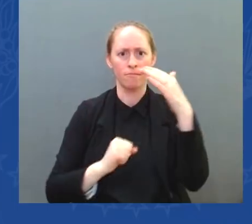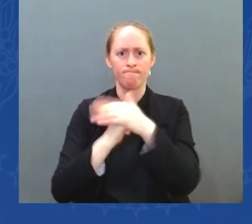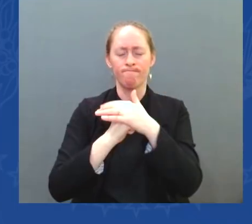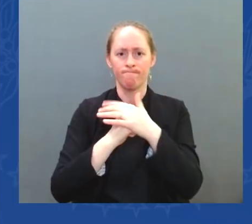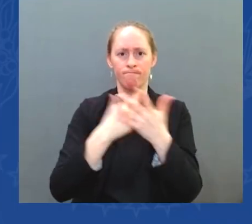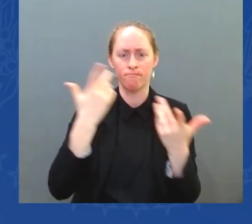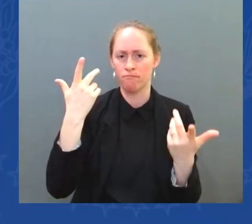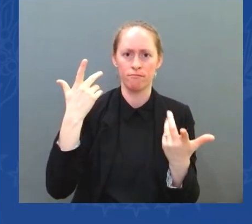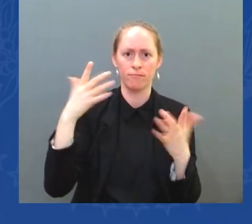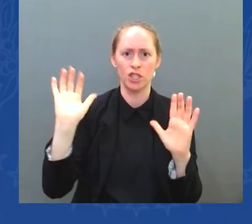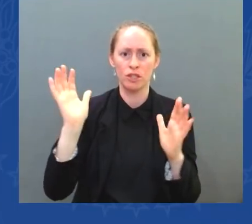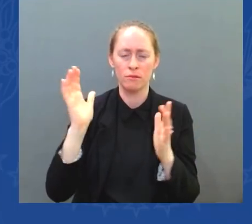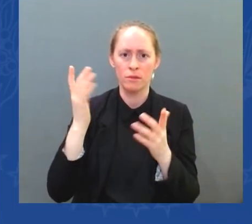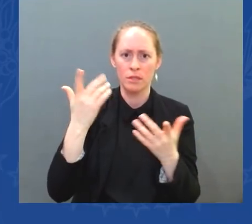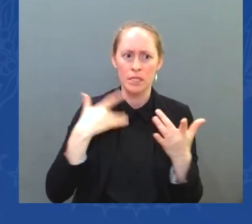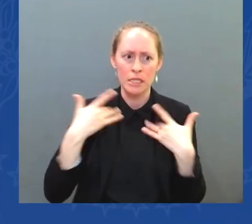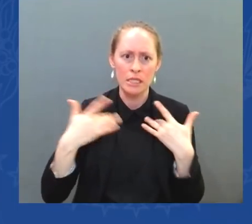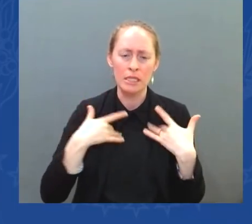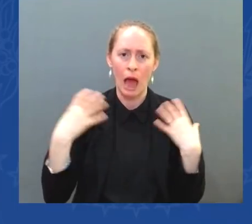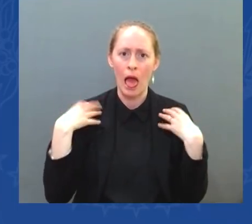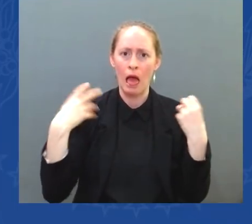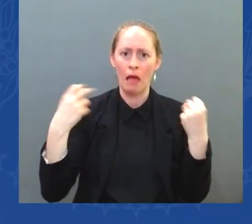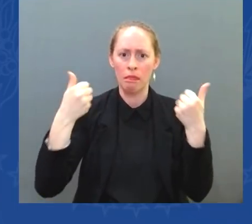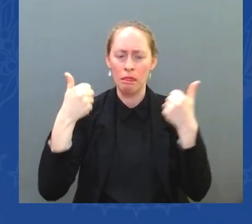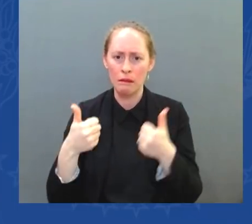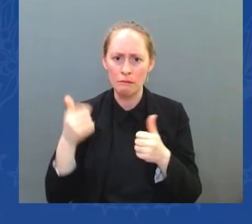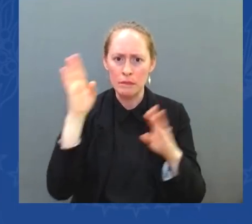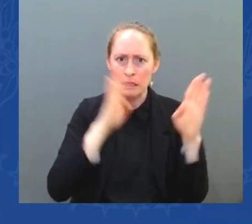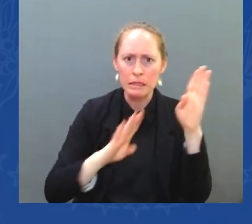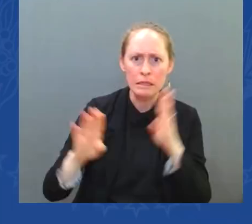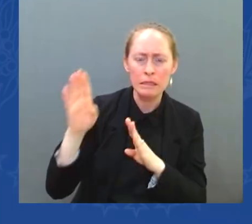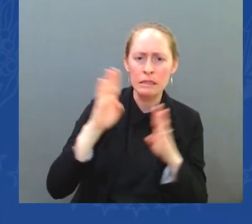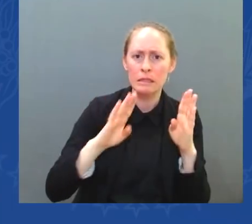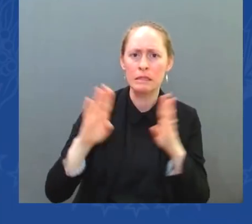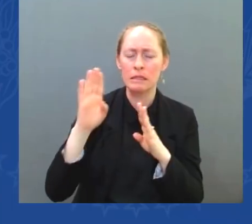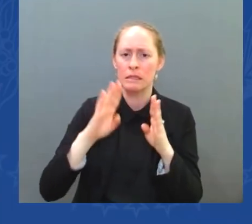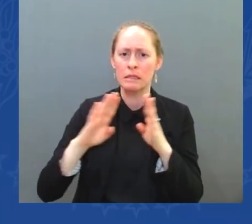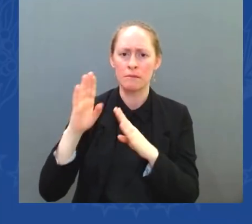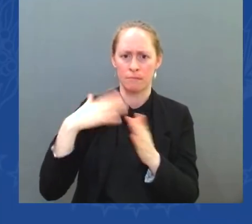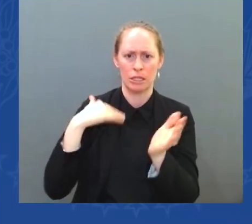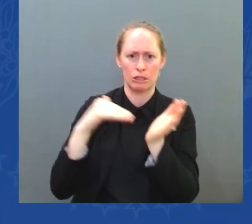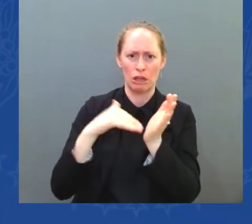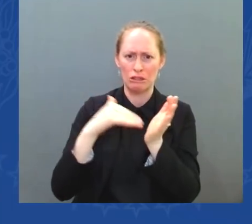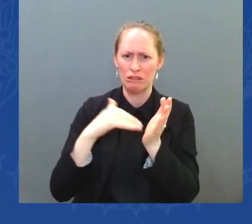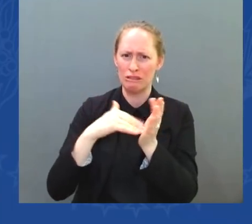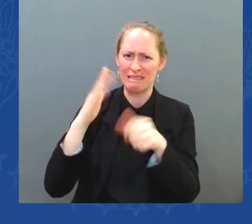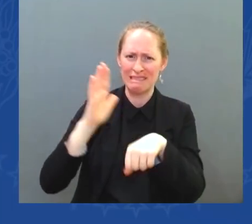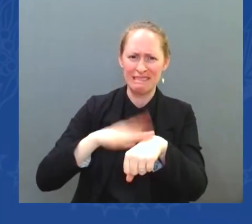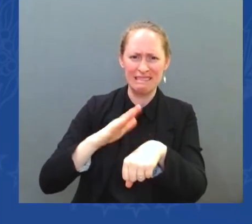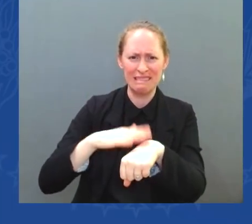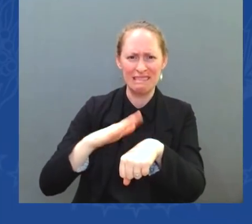and do something with it." And I said, "No, you do your job, I'll do mine. And I'll be the patient." And after it was all over,